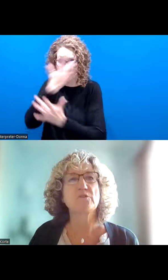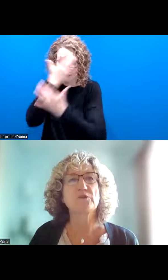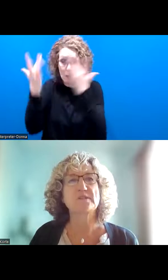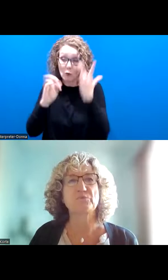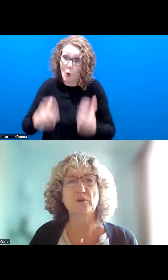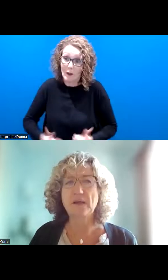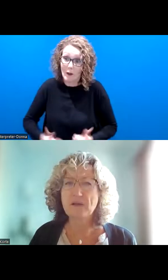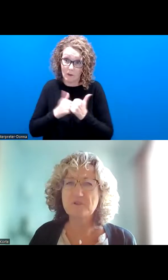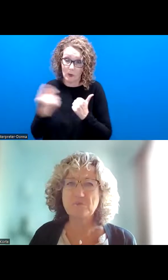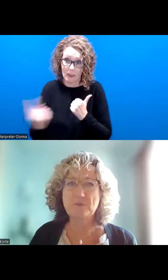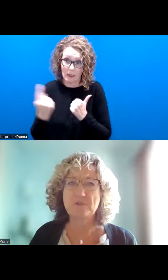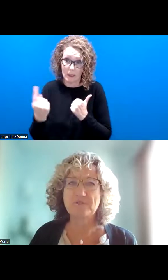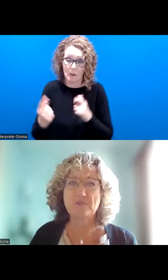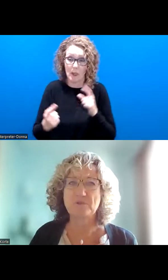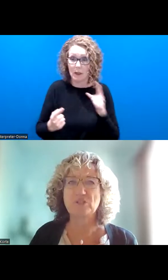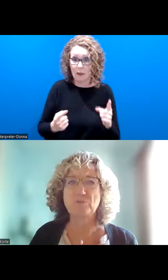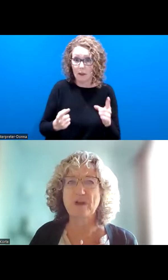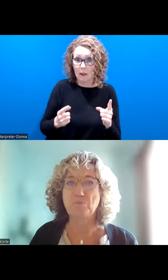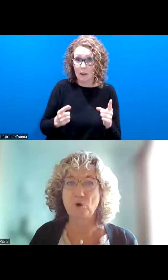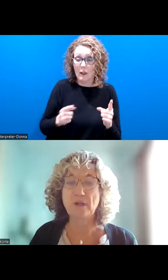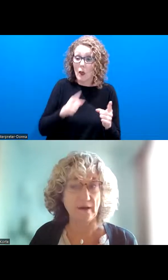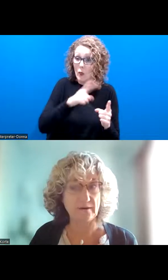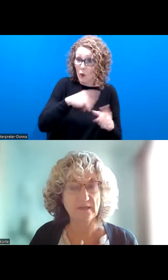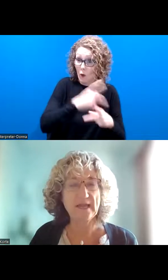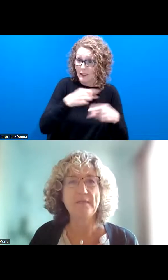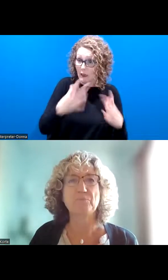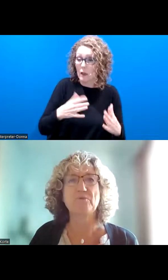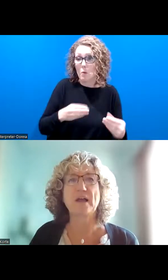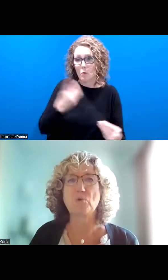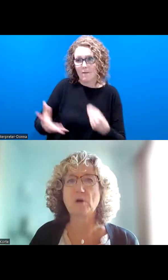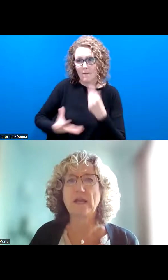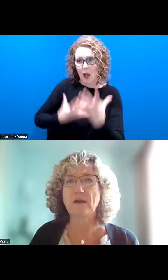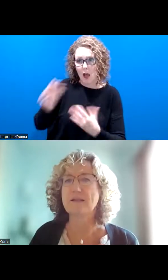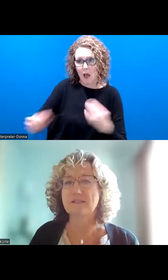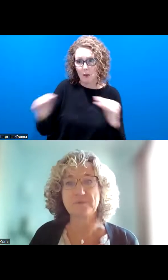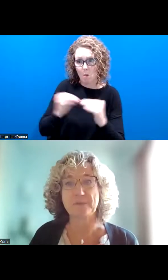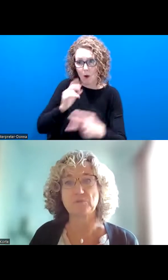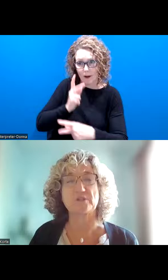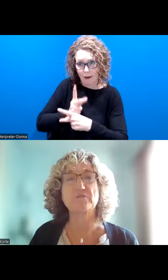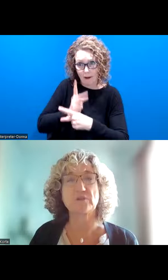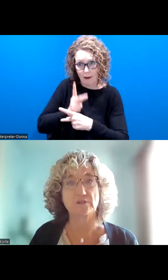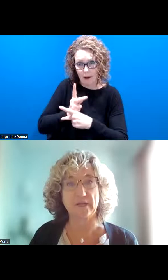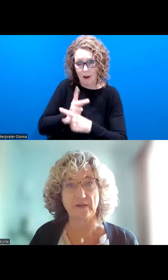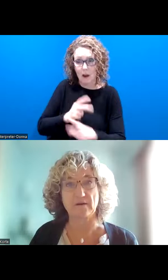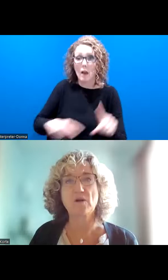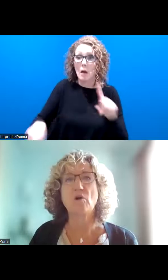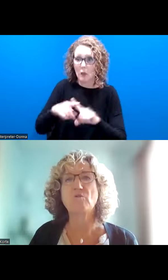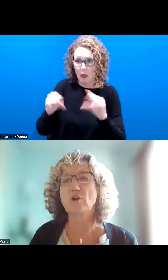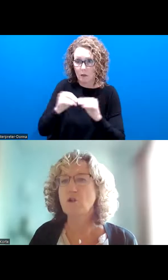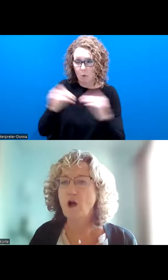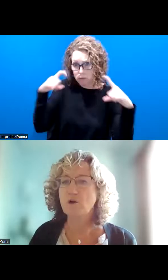, and benefits will become available in July 2026